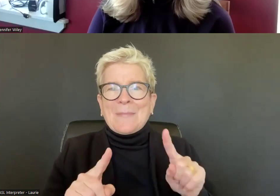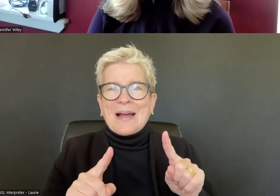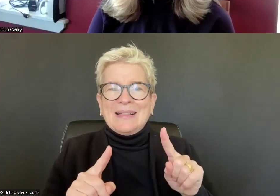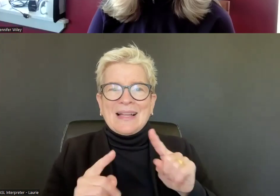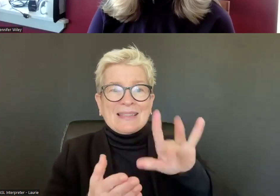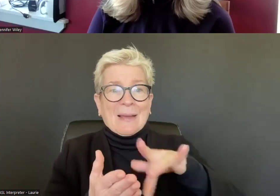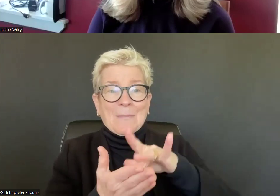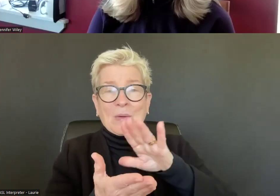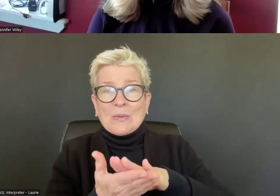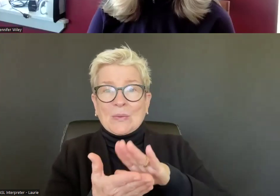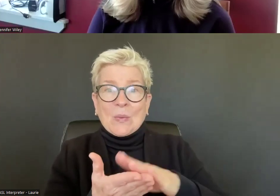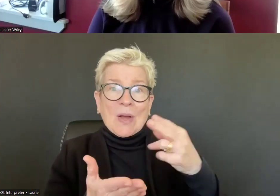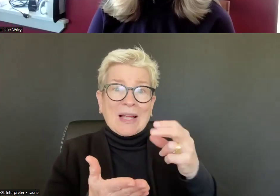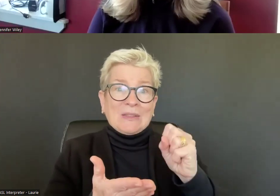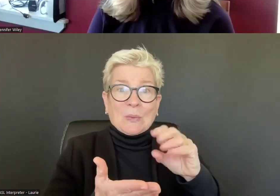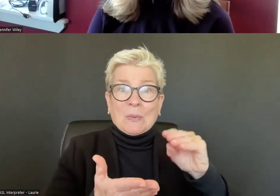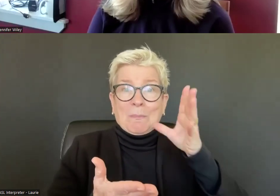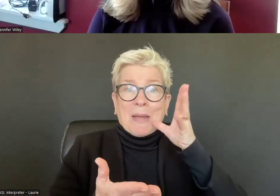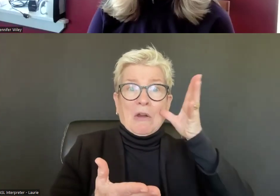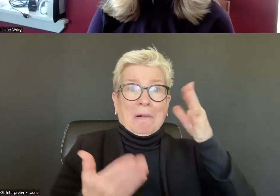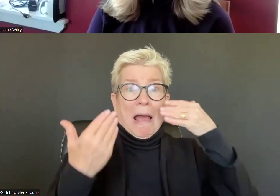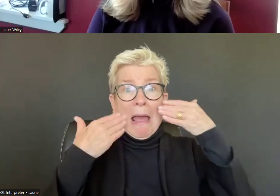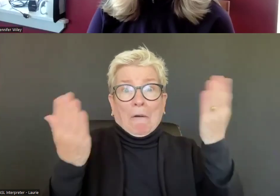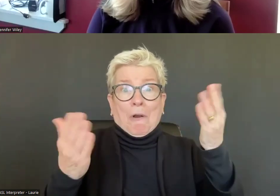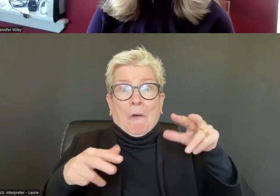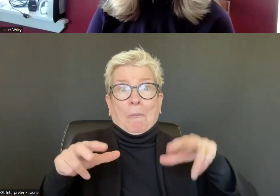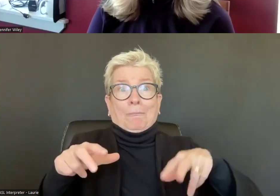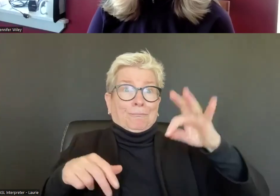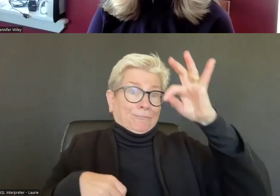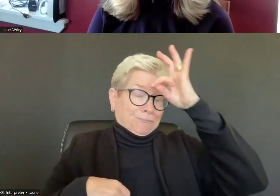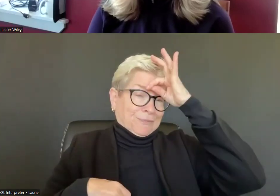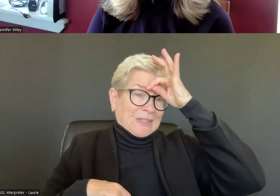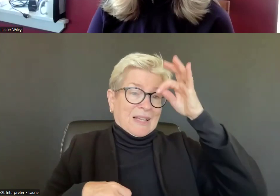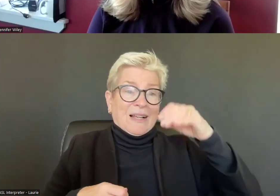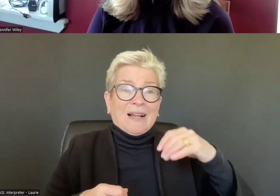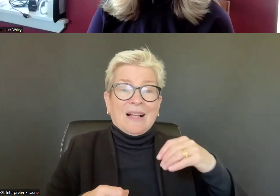High School parent at all, and so getting those signals like yeah, we want you to come to